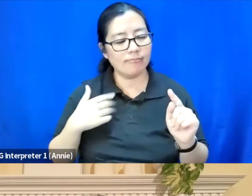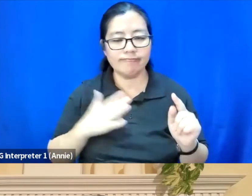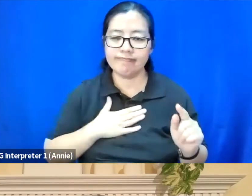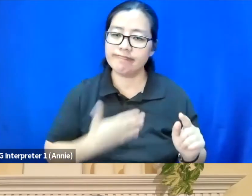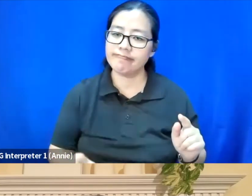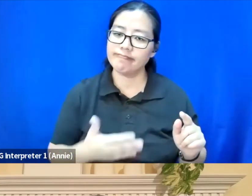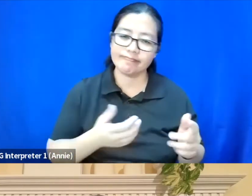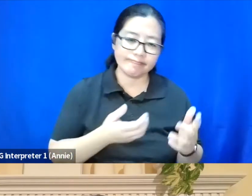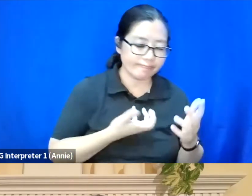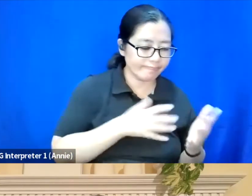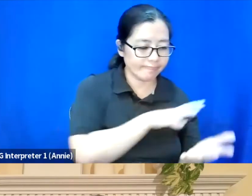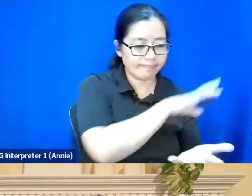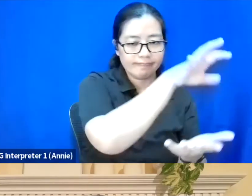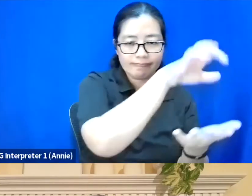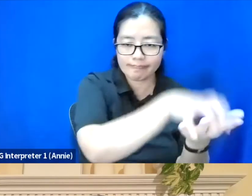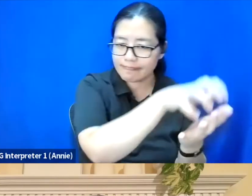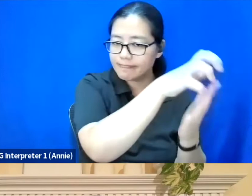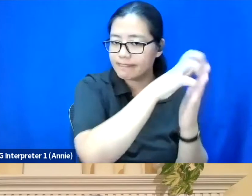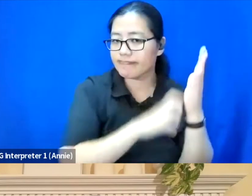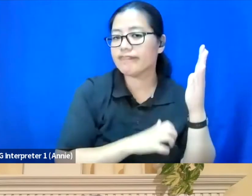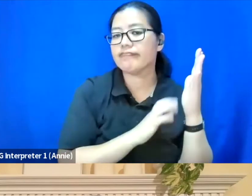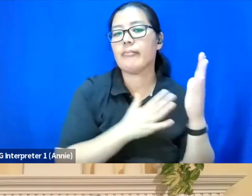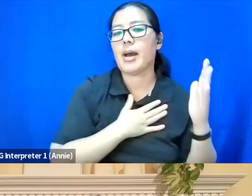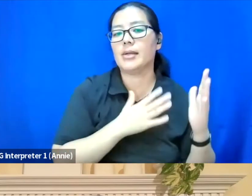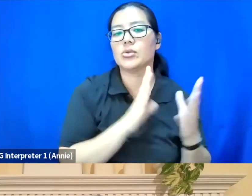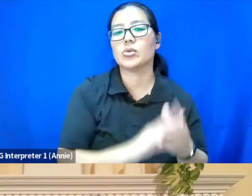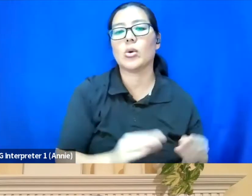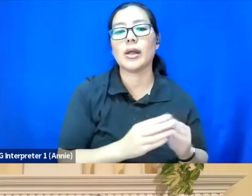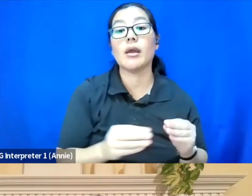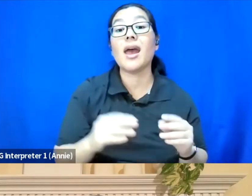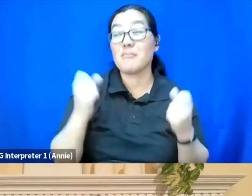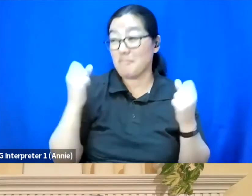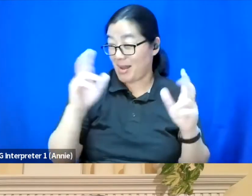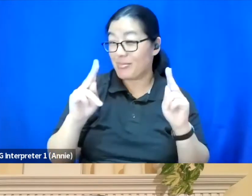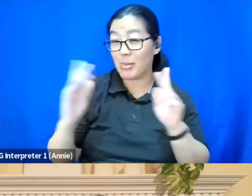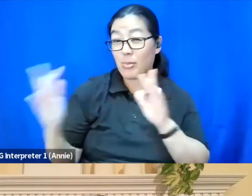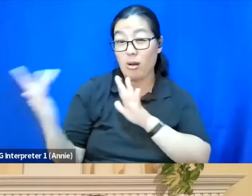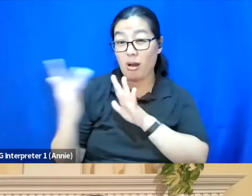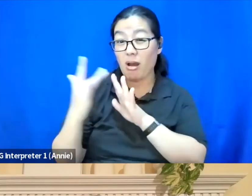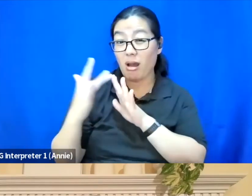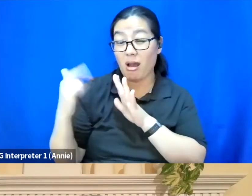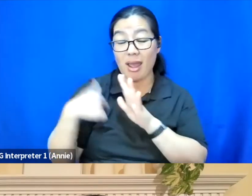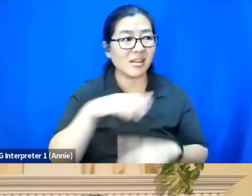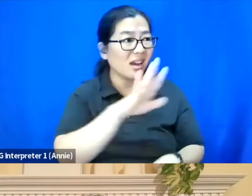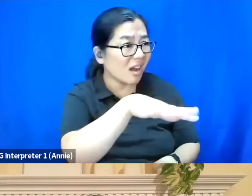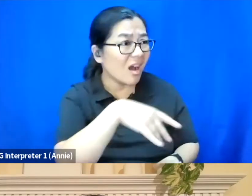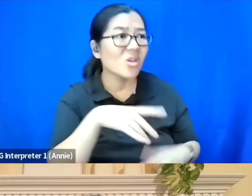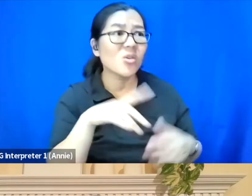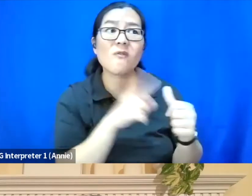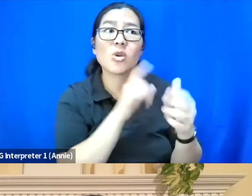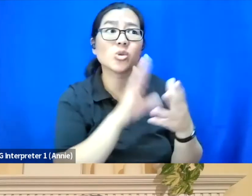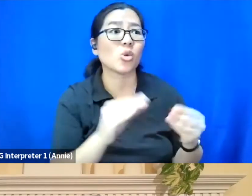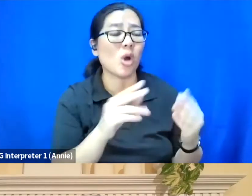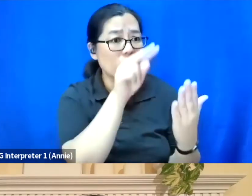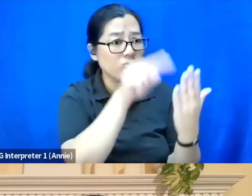And then having to parse through, like, wait -- do I deserve to use the word "disabled?"